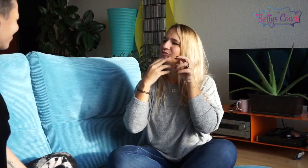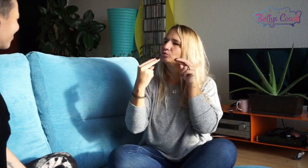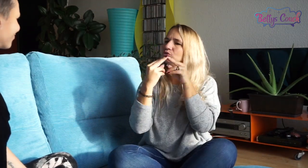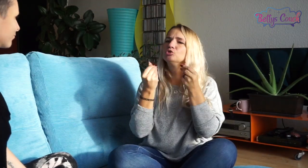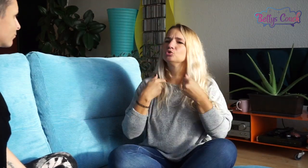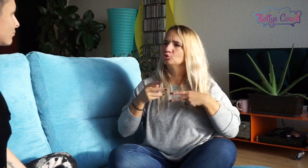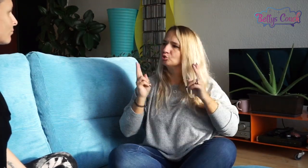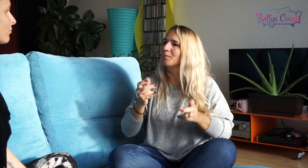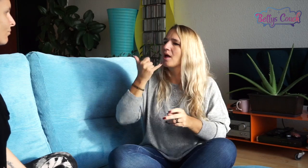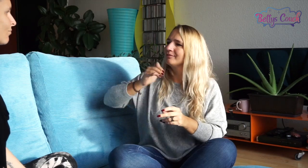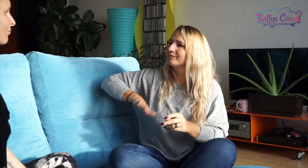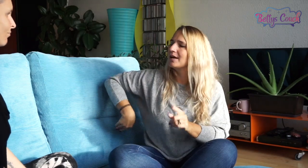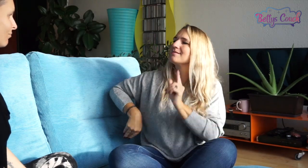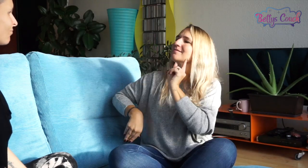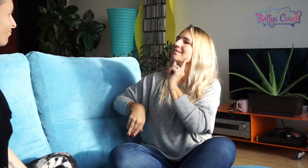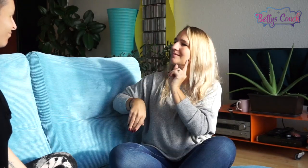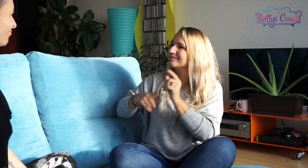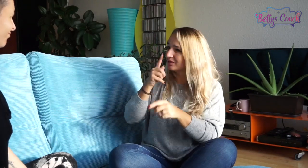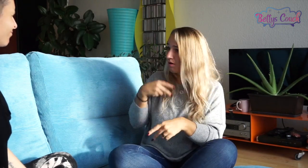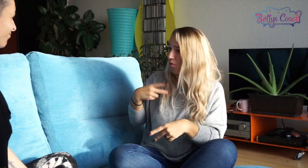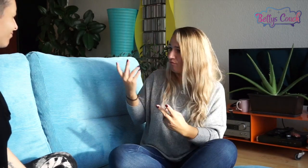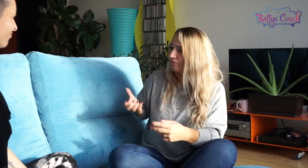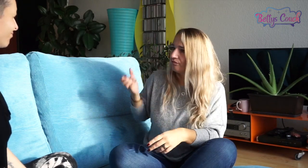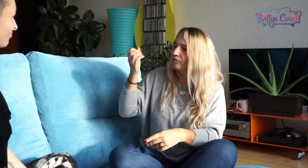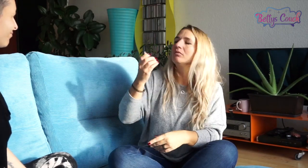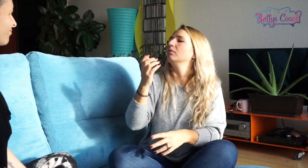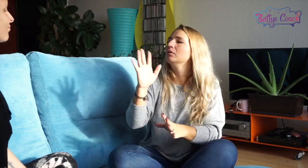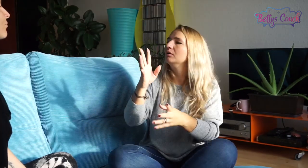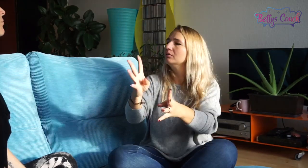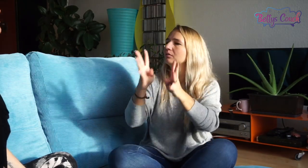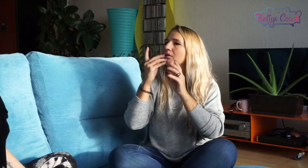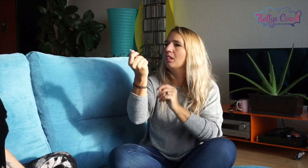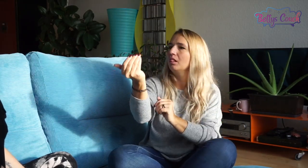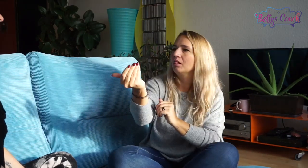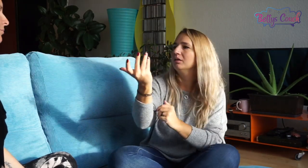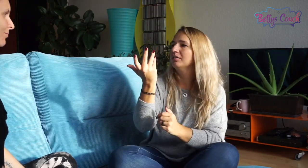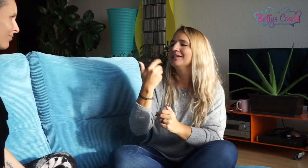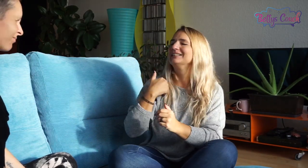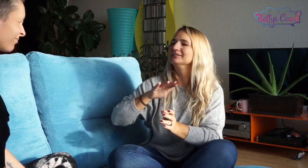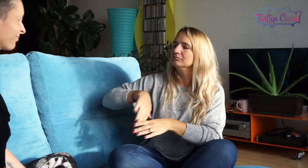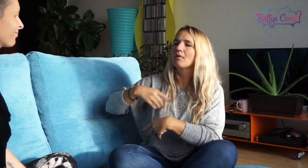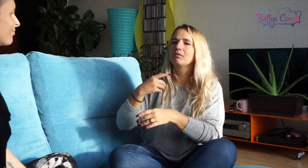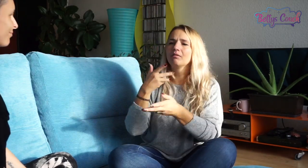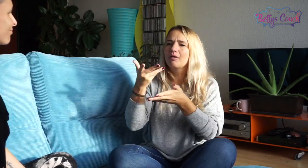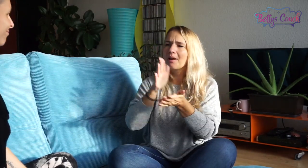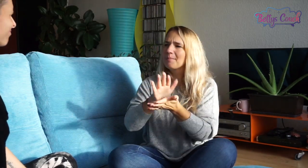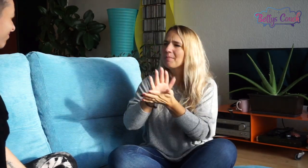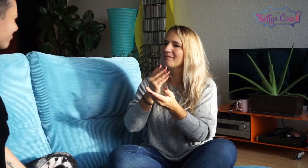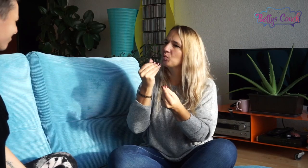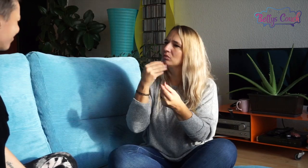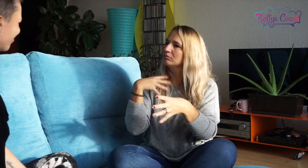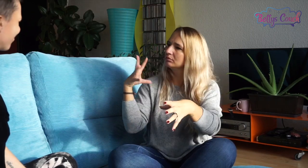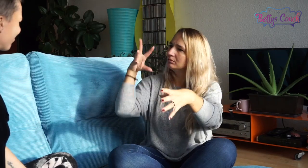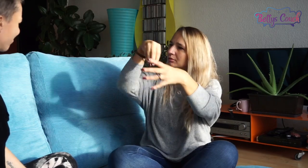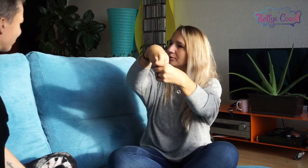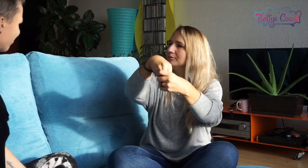Packing my cell phone away didn't put me in a situation being begged by a horde of people. And so it was like I was "one of them".